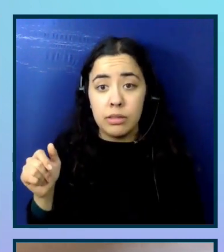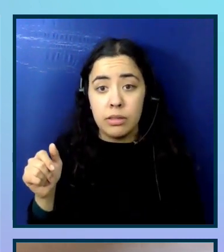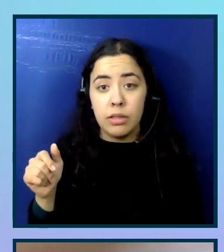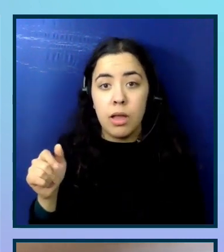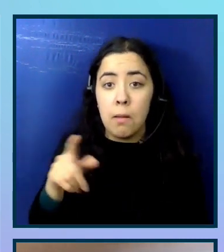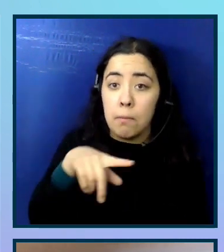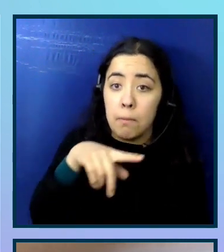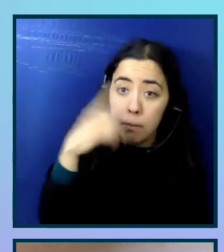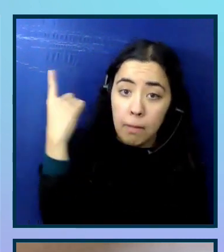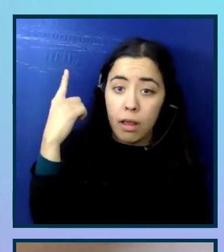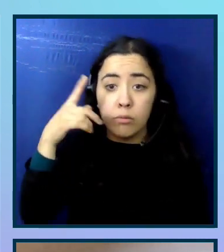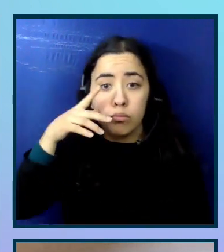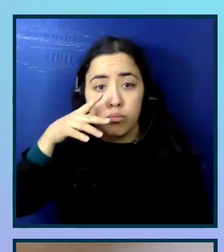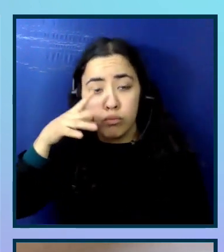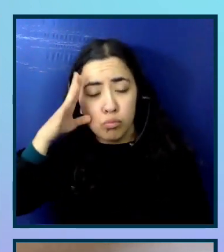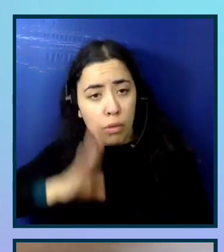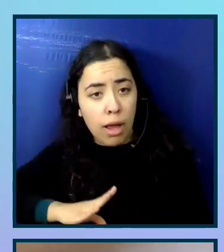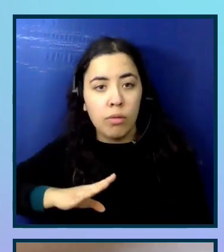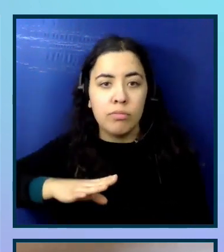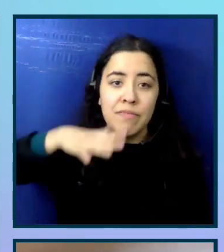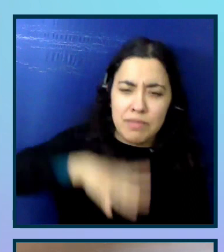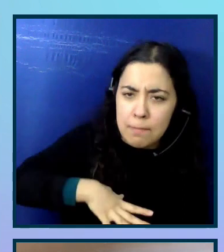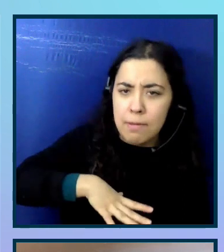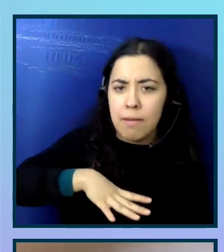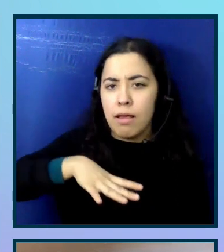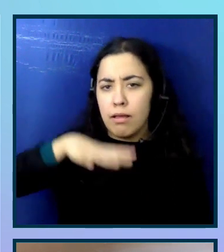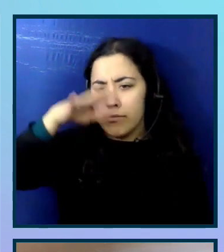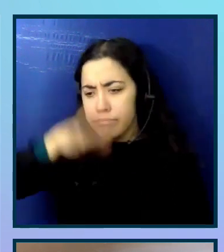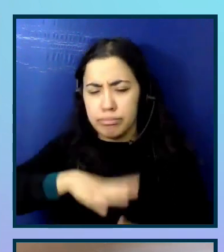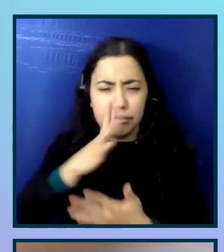female, a member of the LGBTQ+ community, and so on.